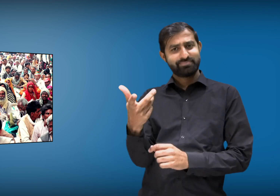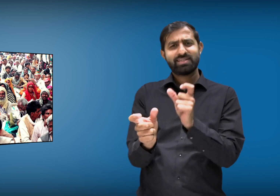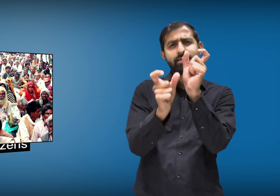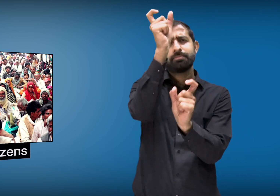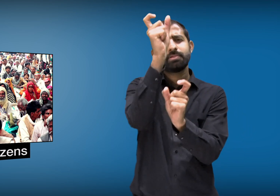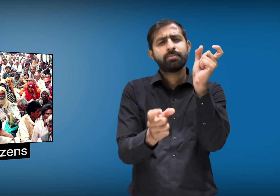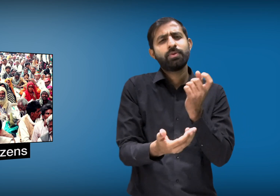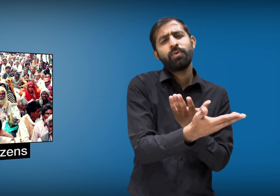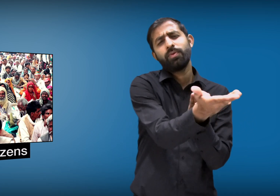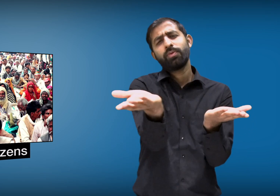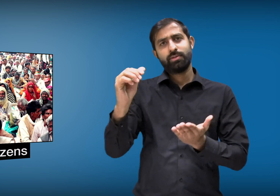people of particular country for example